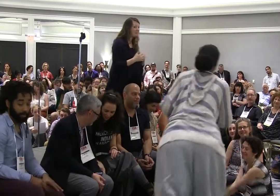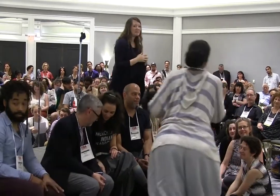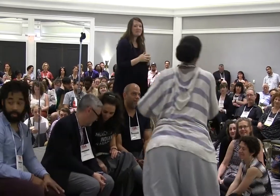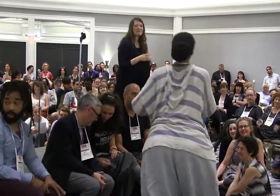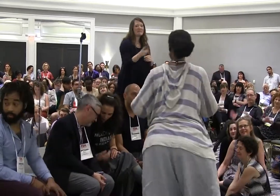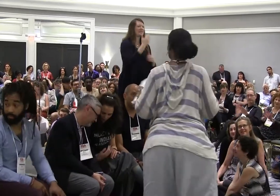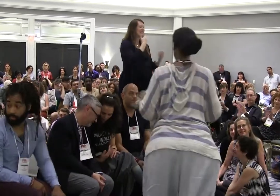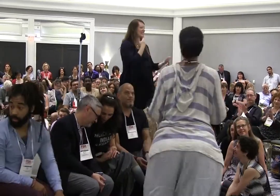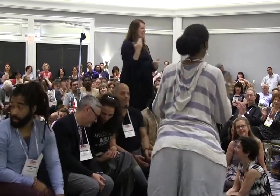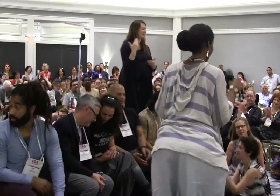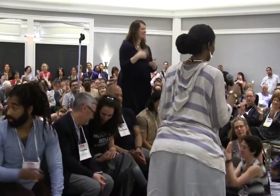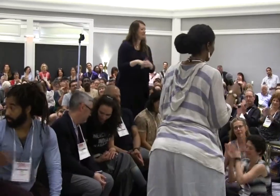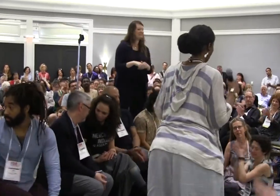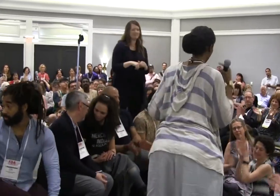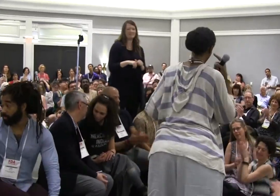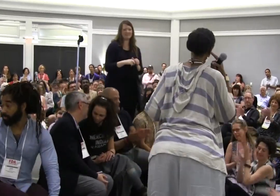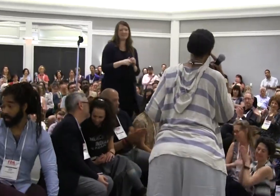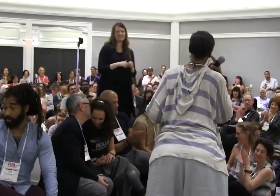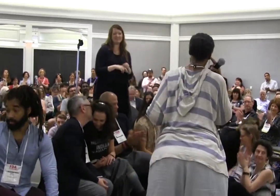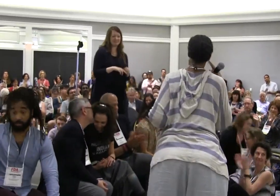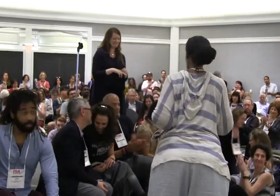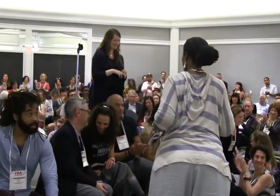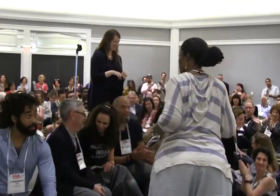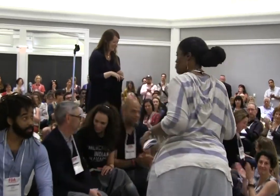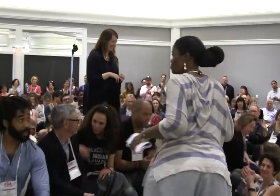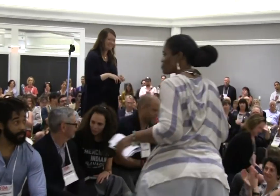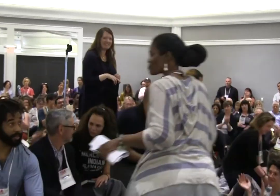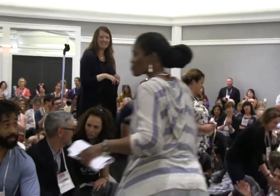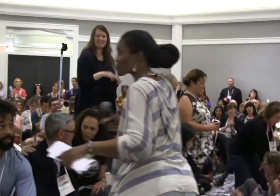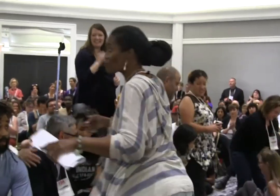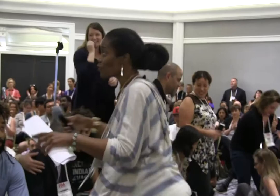(Carmen) Thank you all. (clapping)